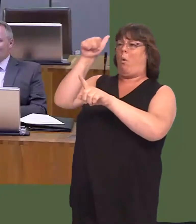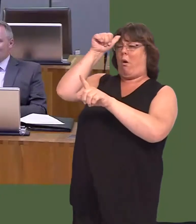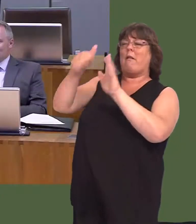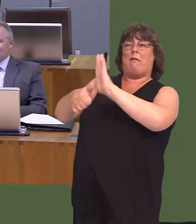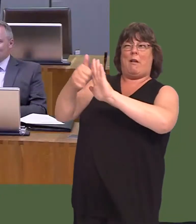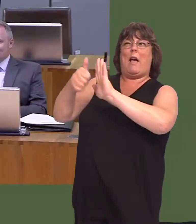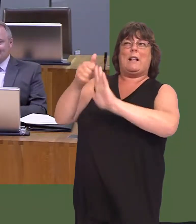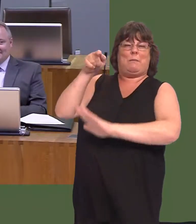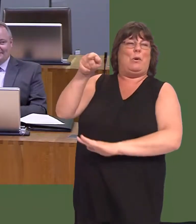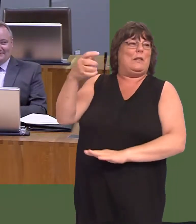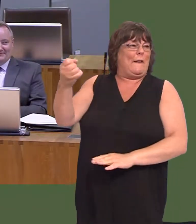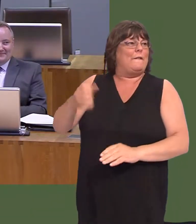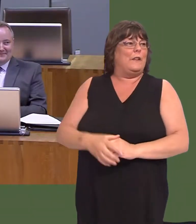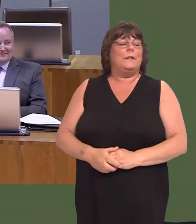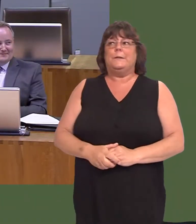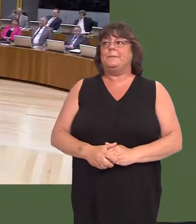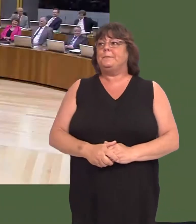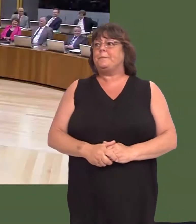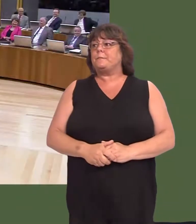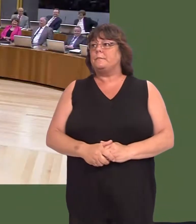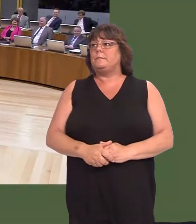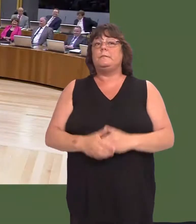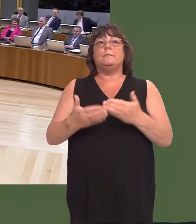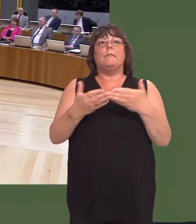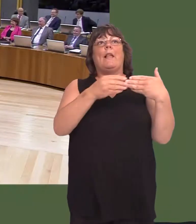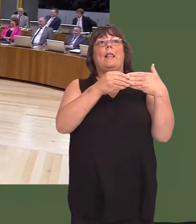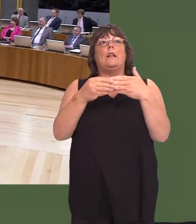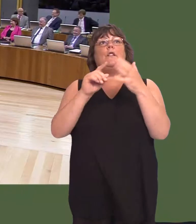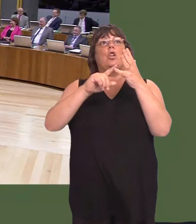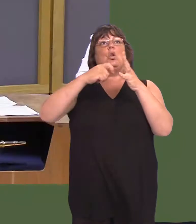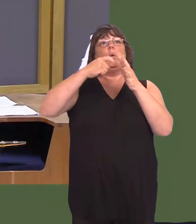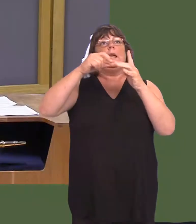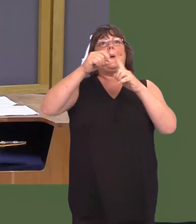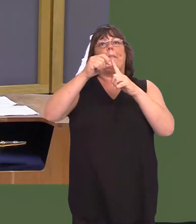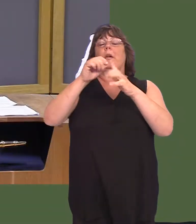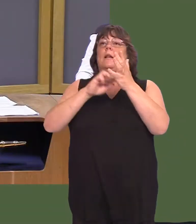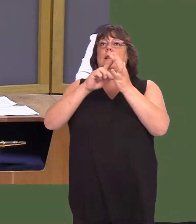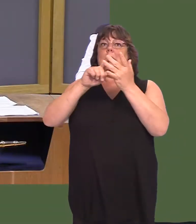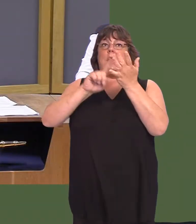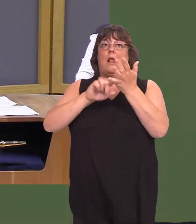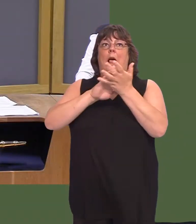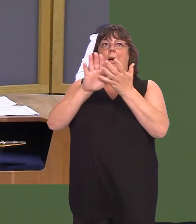Y Llywydd / The Llywydd: Leader of the UKIP group, Neil Hamilton. Neil Hamilton: Diolch yn fawr iawn, Llywydd.